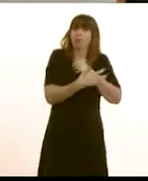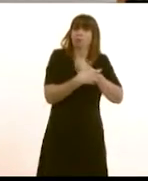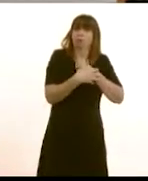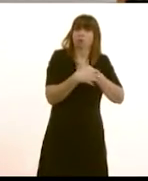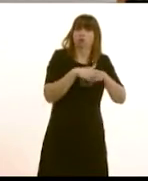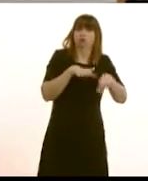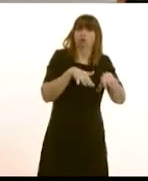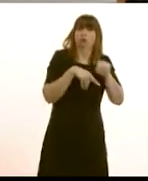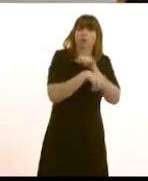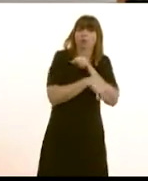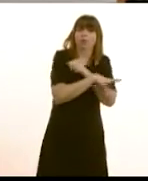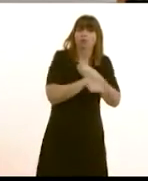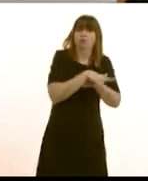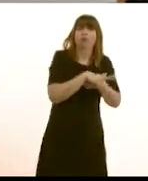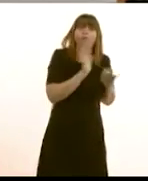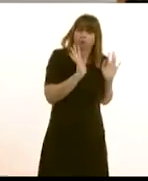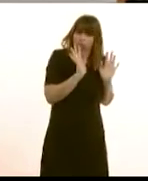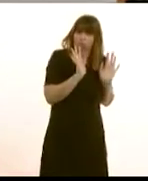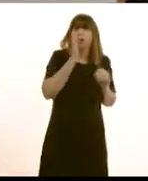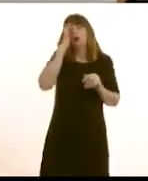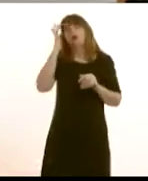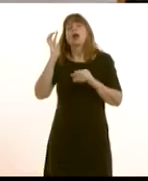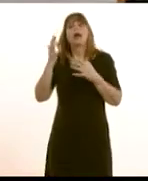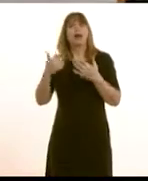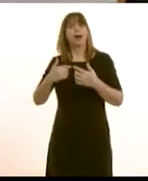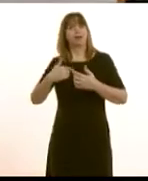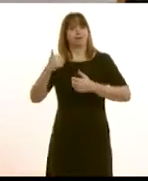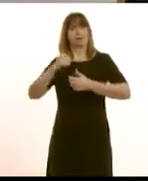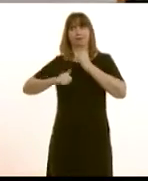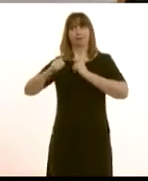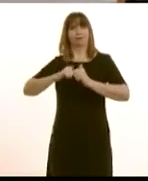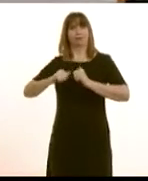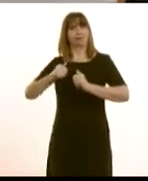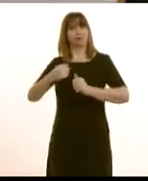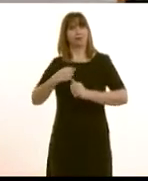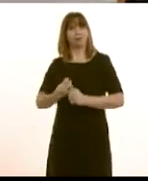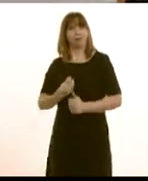the highest GCSE results ever, that is because of what we have done as a Government. If we